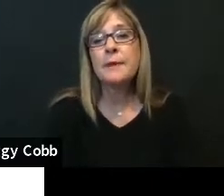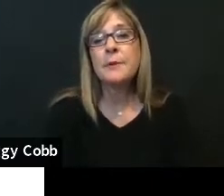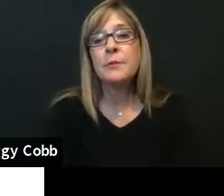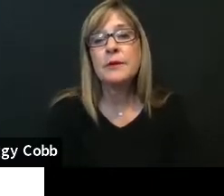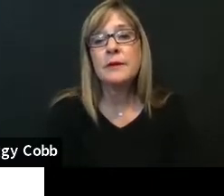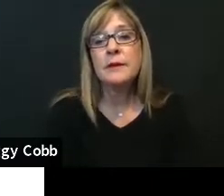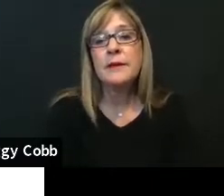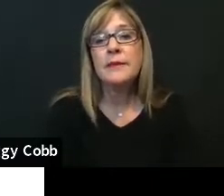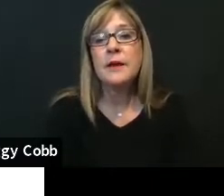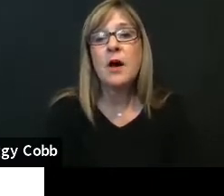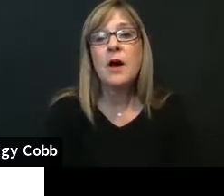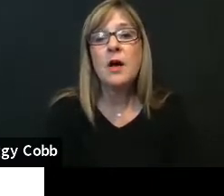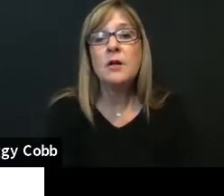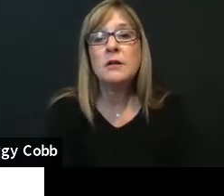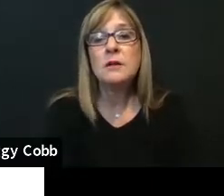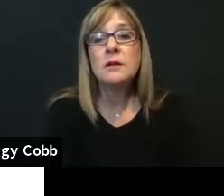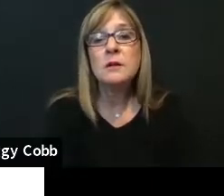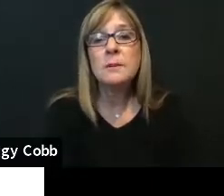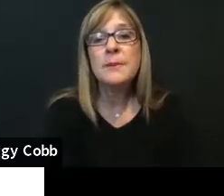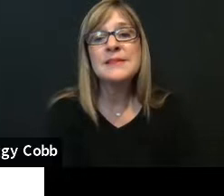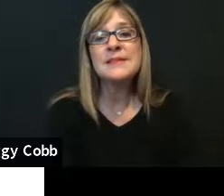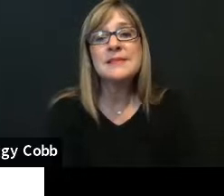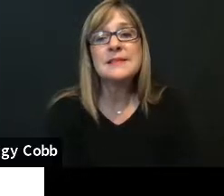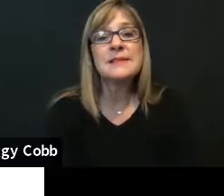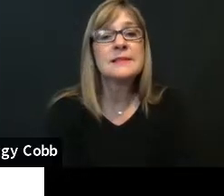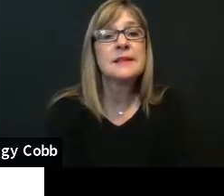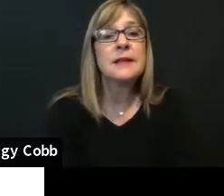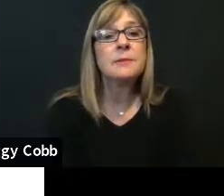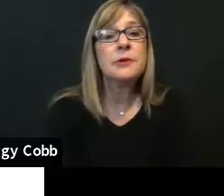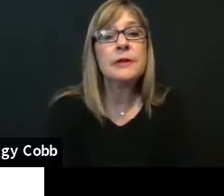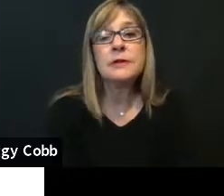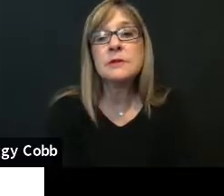Number one that all businesses, employers